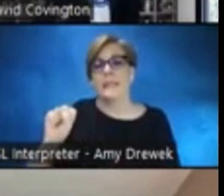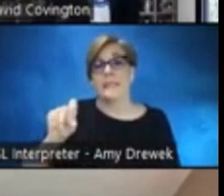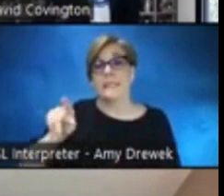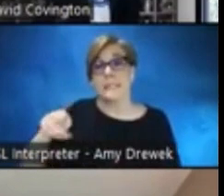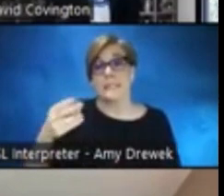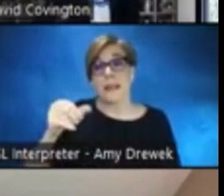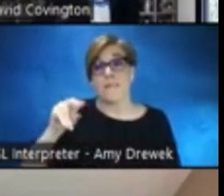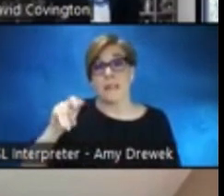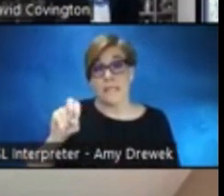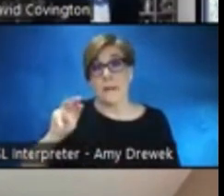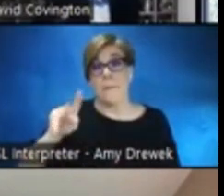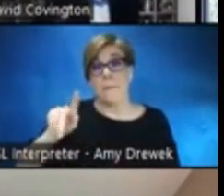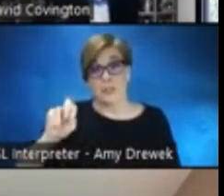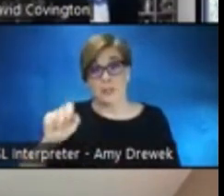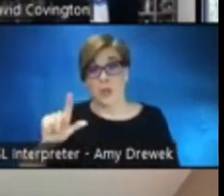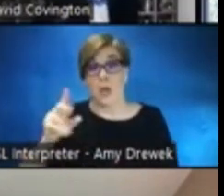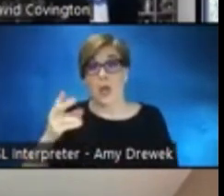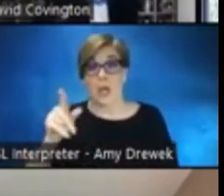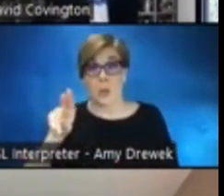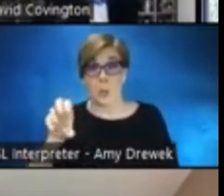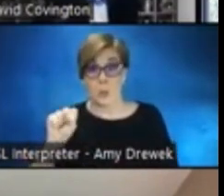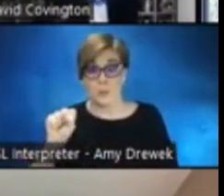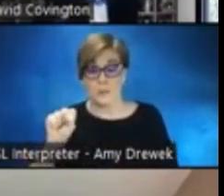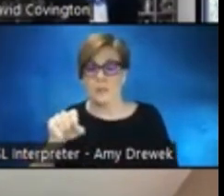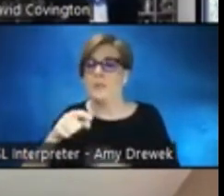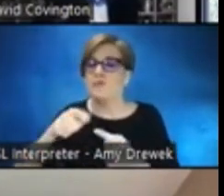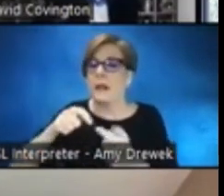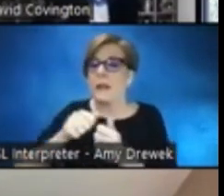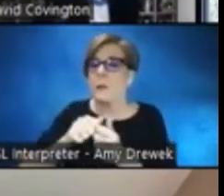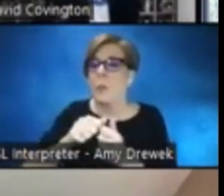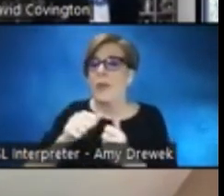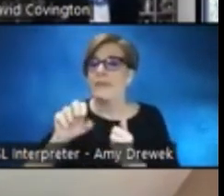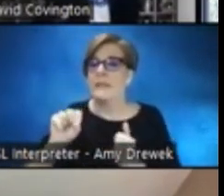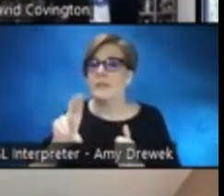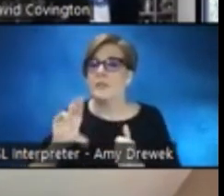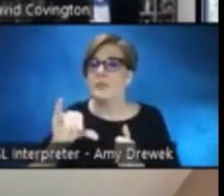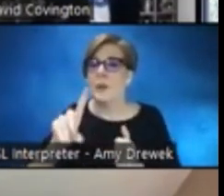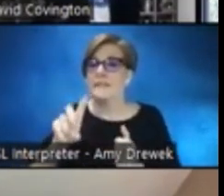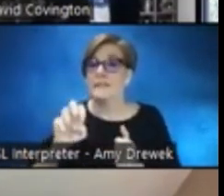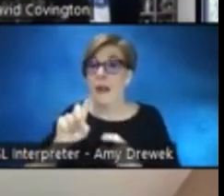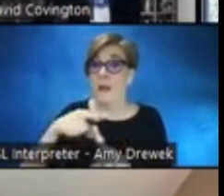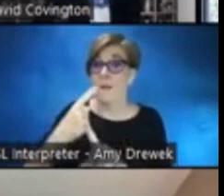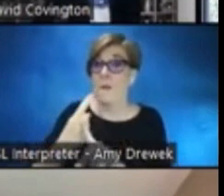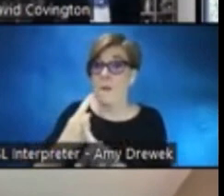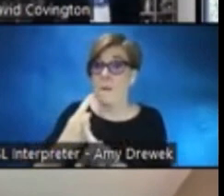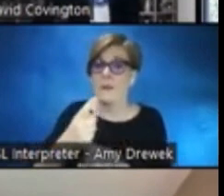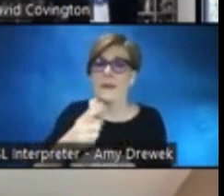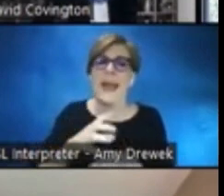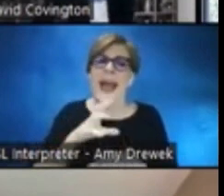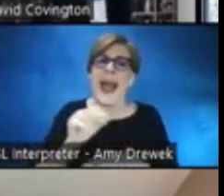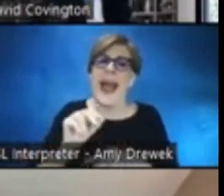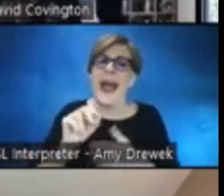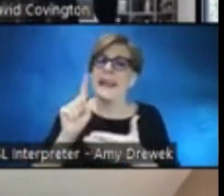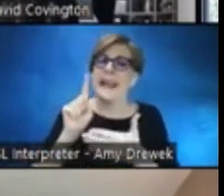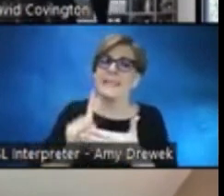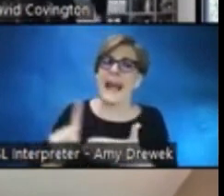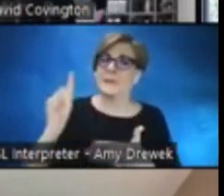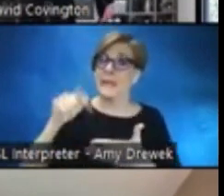PROGRAM LAST WEEK AND WE WERE NEVER ABLE TO START.